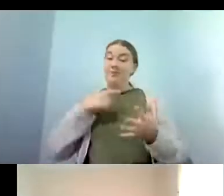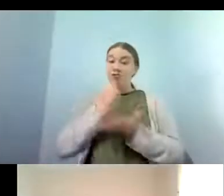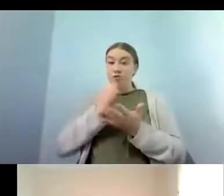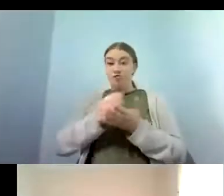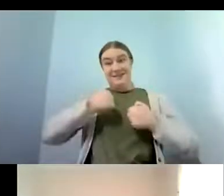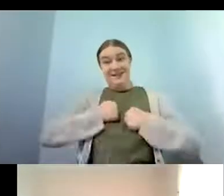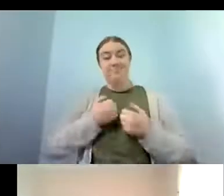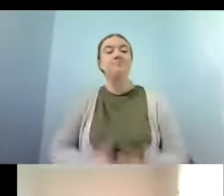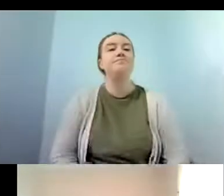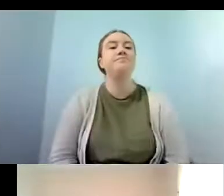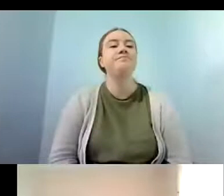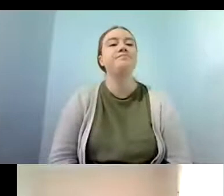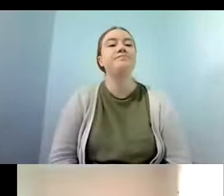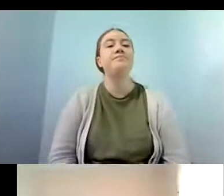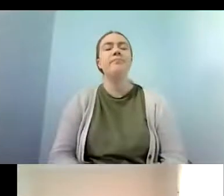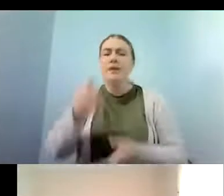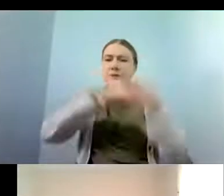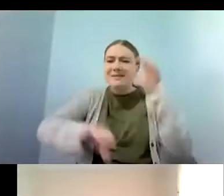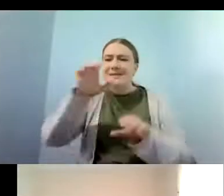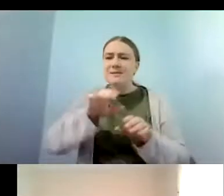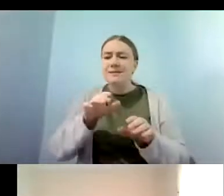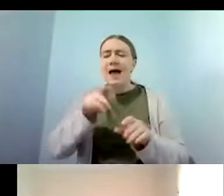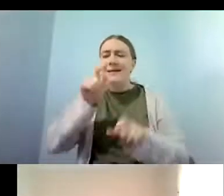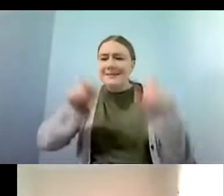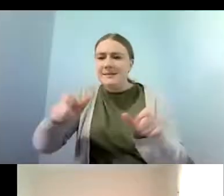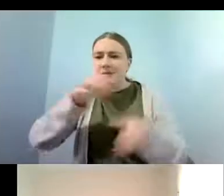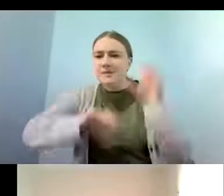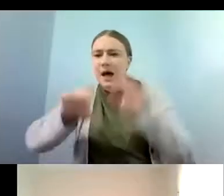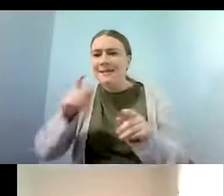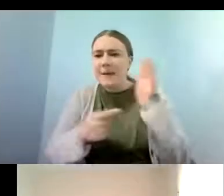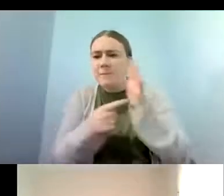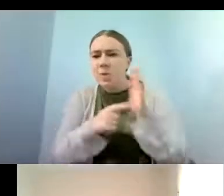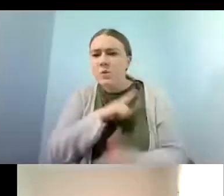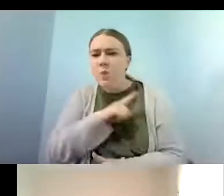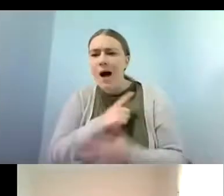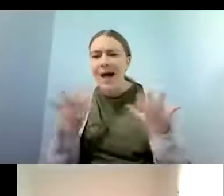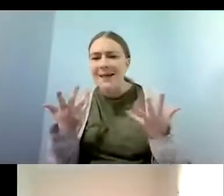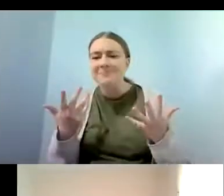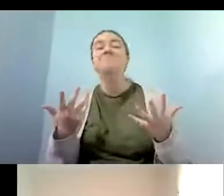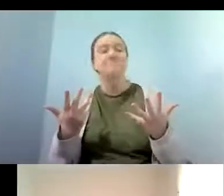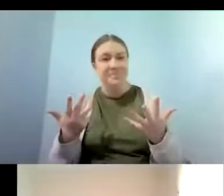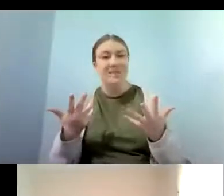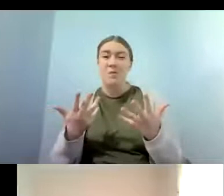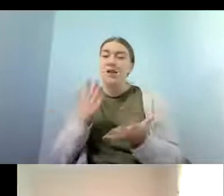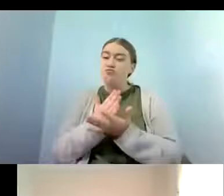so why is citizen science important well it's a case of um many hands make a light workload